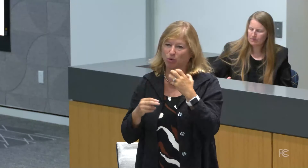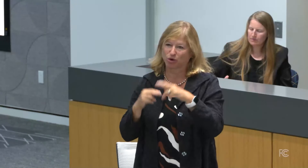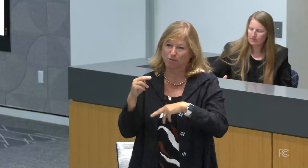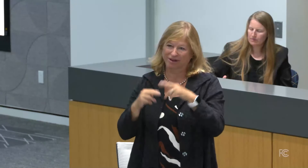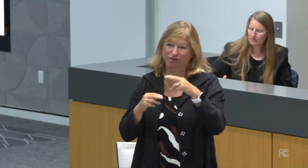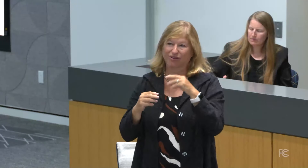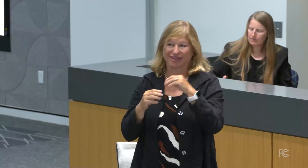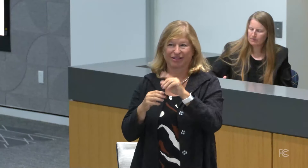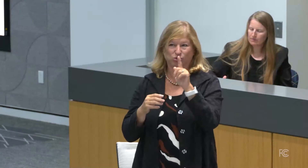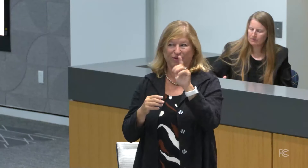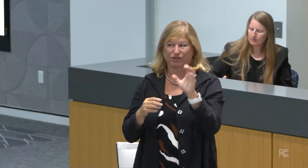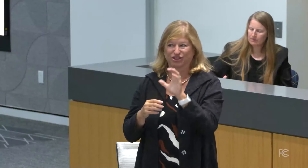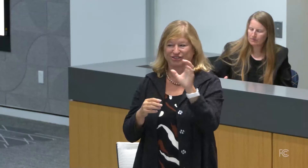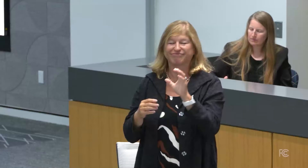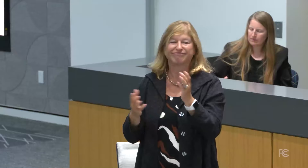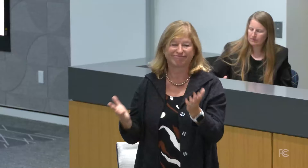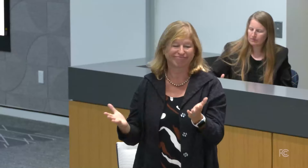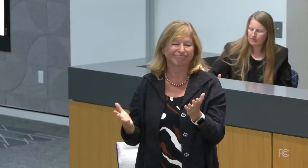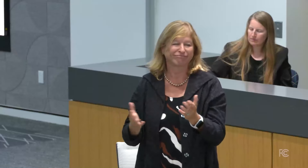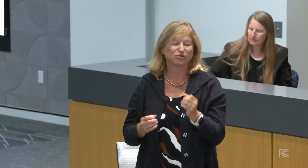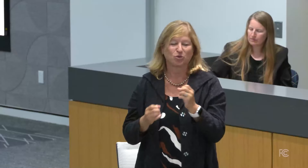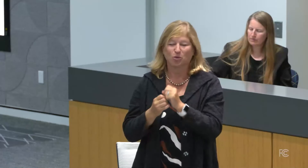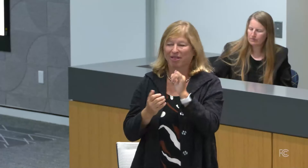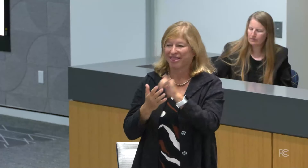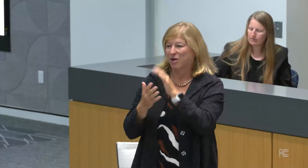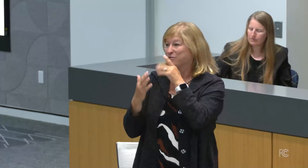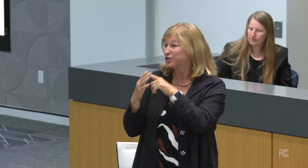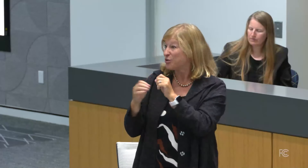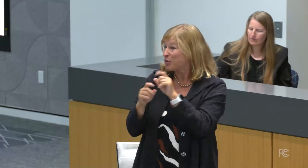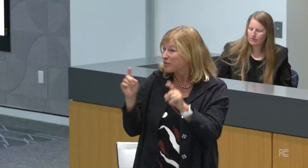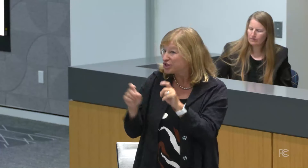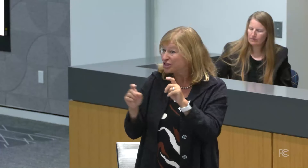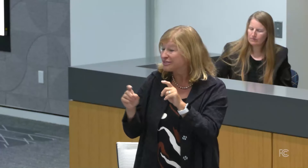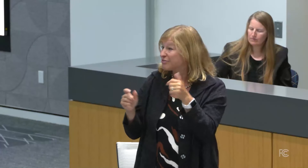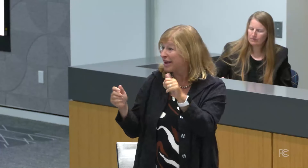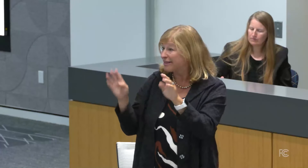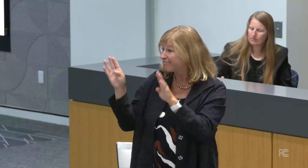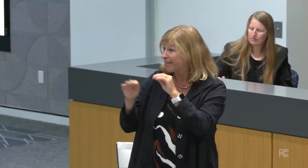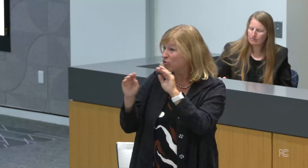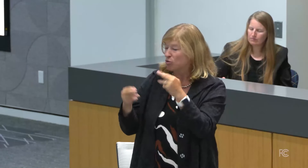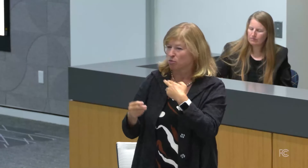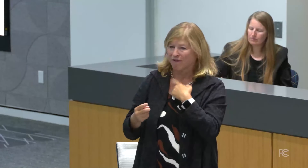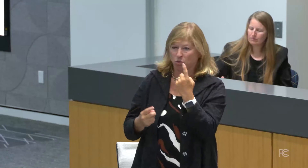FEDERAL AGENCIES SHOULD BE RELIANT UPON, WE HAVE SEEN MANY FEDERAL AGENCIES OUT THERE STILL ADVERTISE TTY AS THE ONLY OPTION IN DIRECT